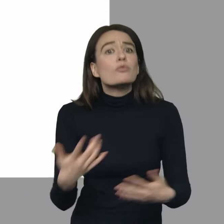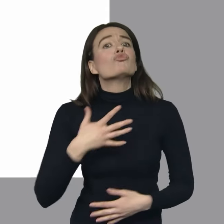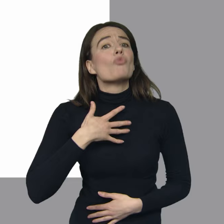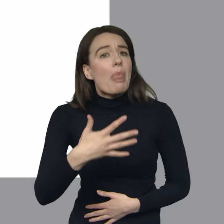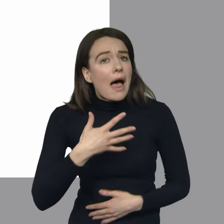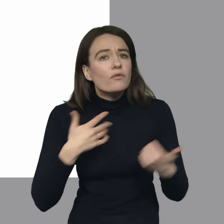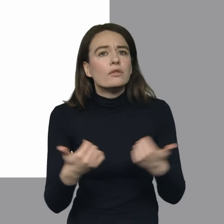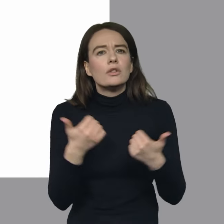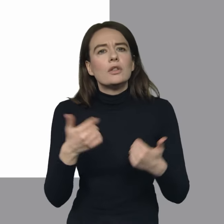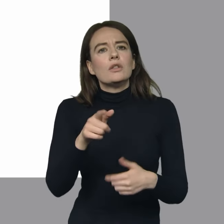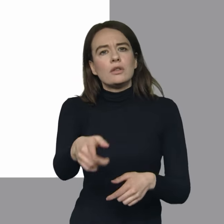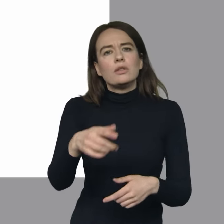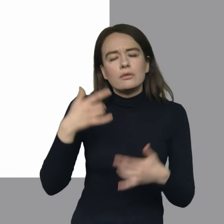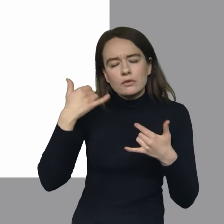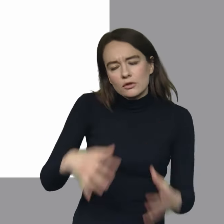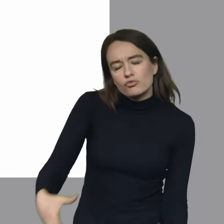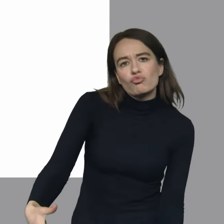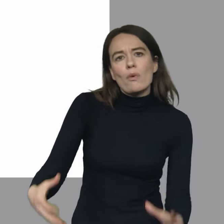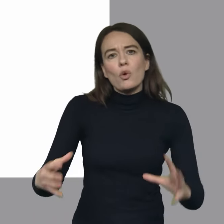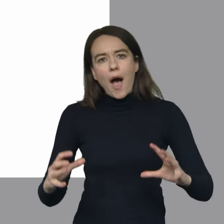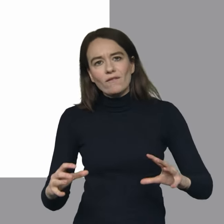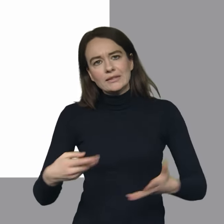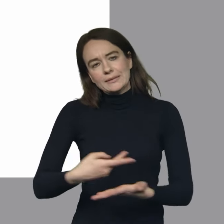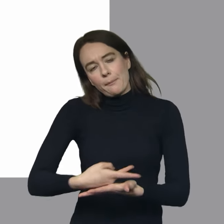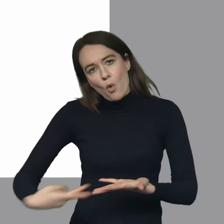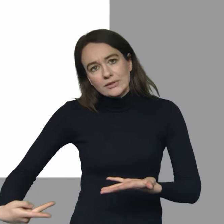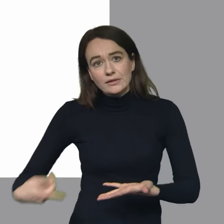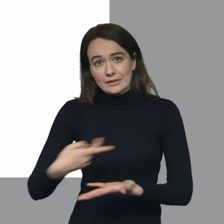you should place them into the recovery position. This is a position